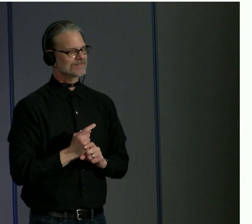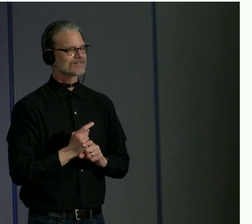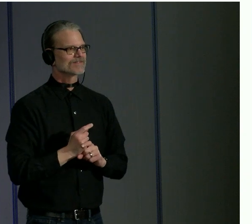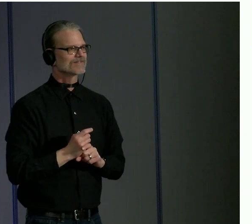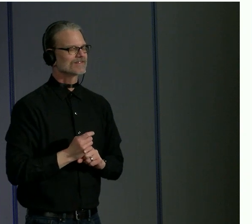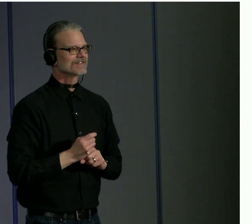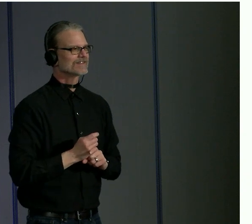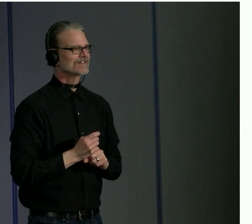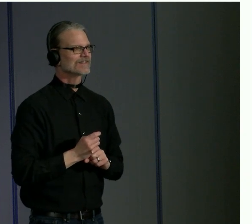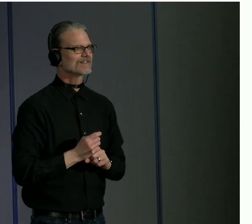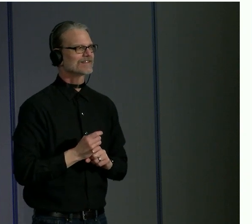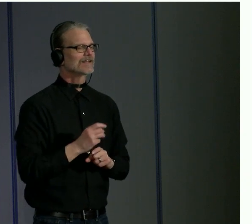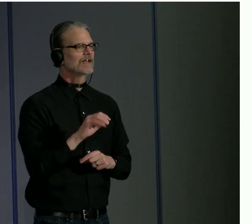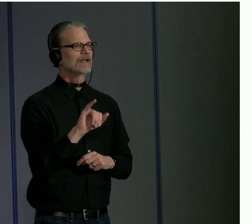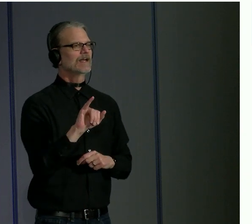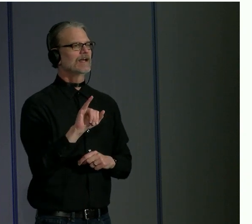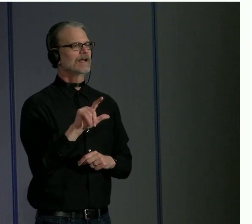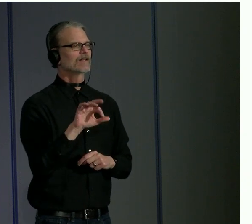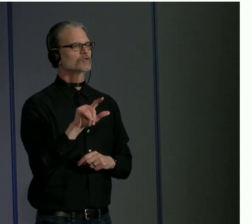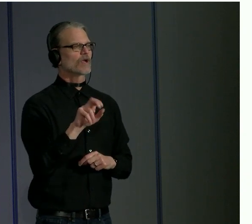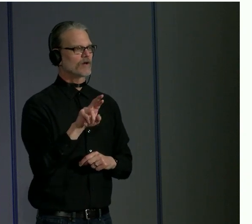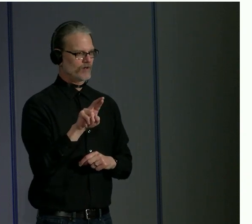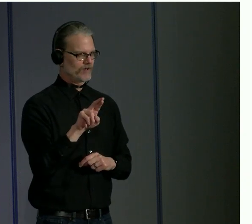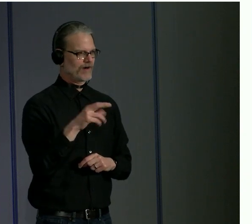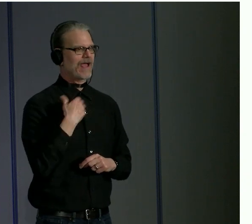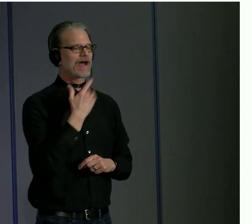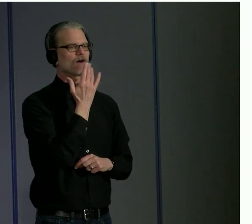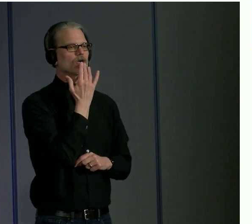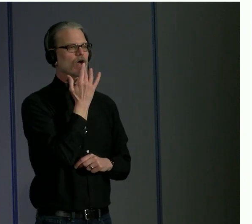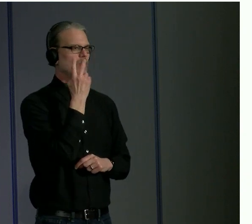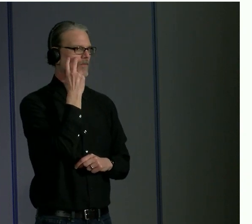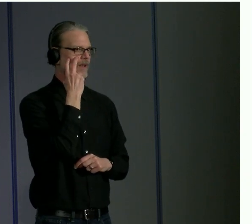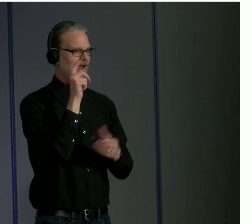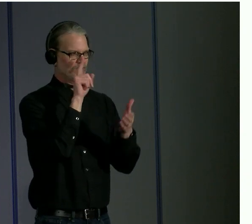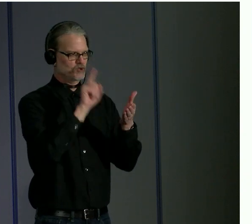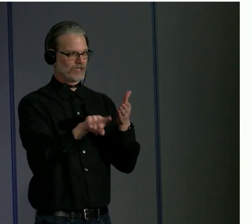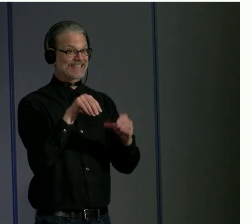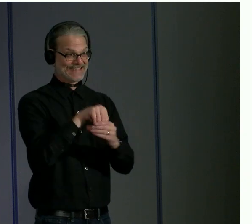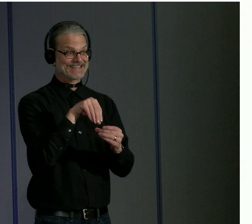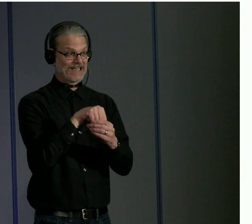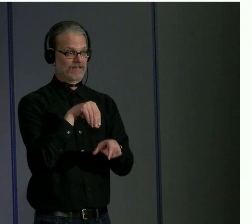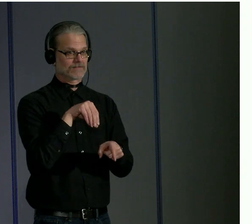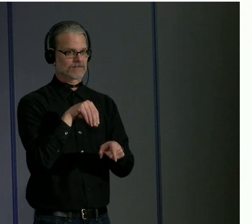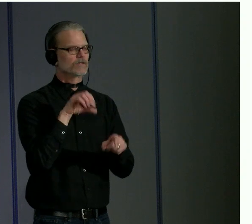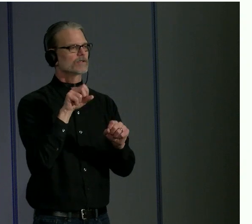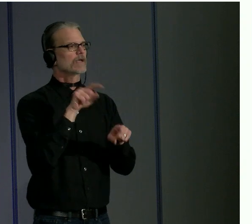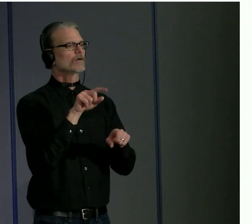Illustrator. Has a color-blind checker in it and you can go to view, proof set up,